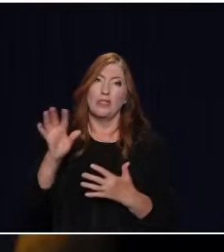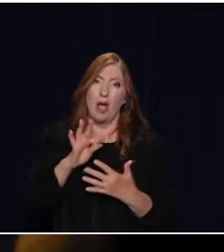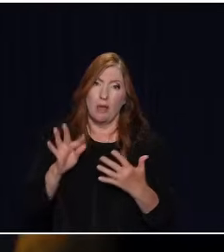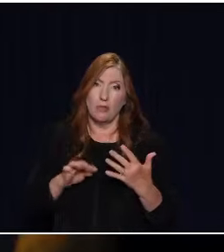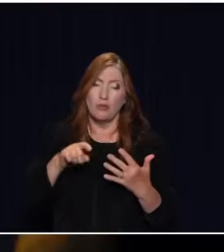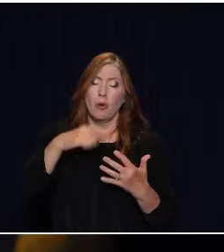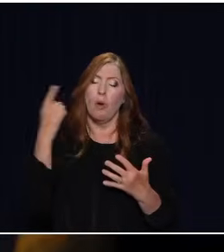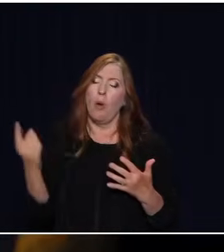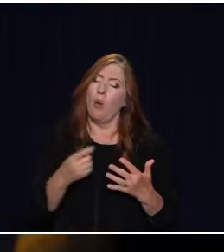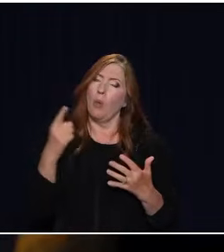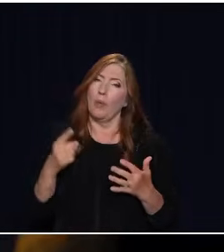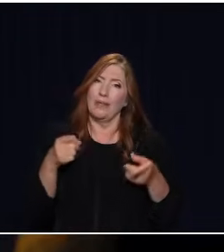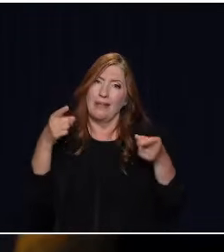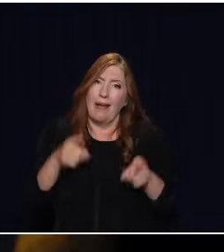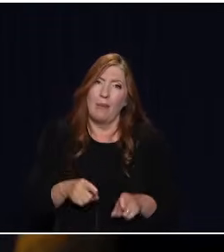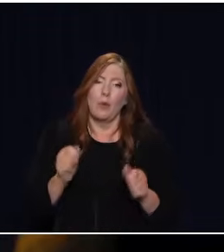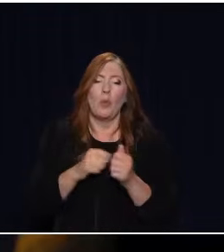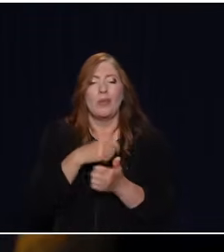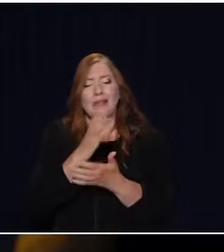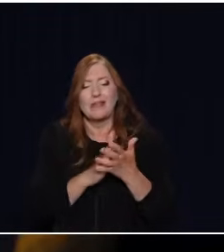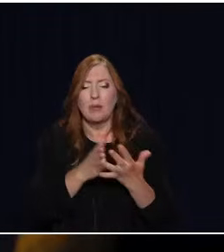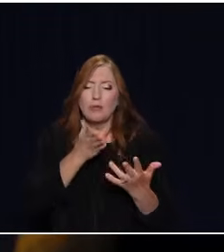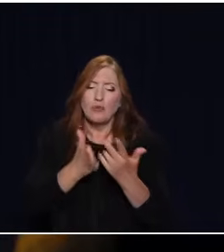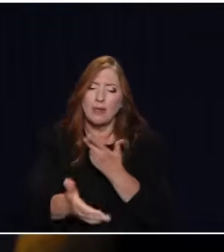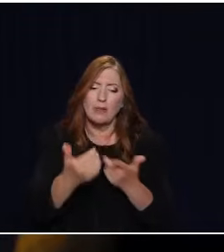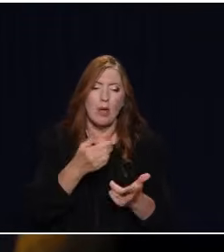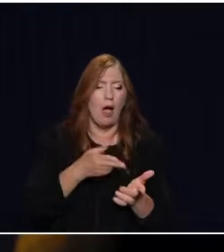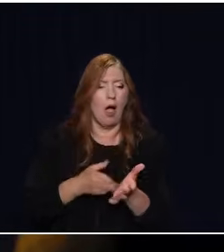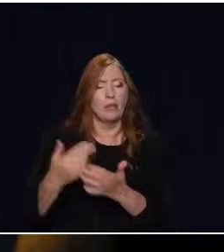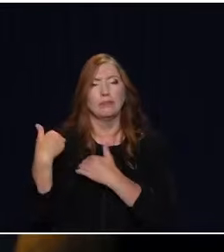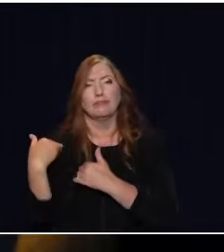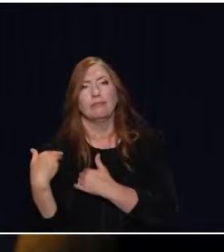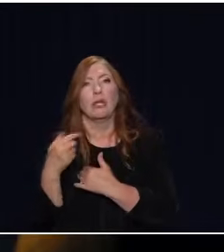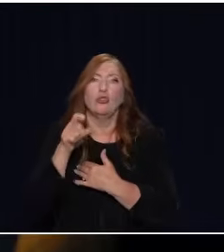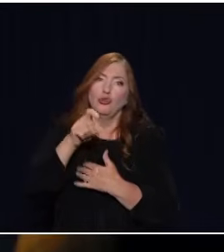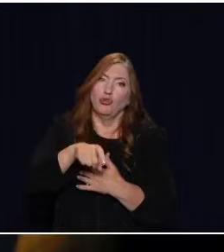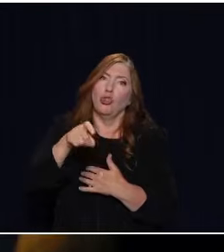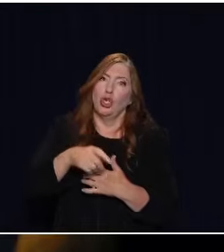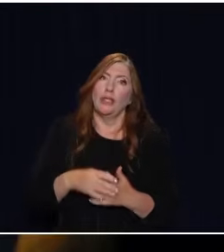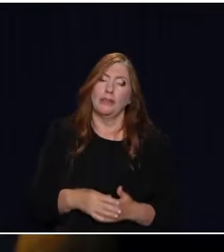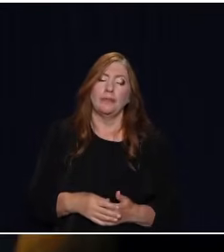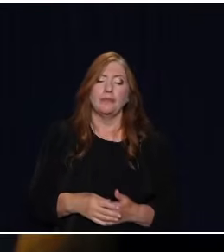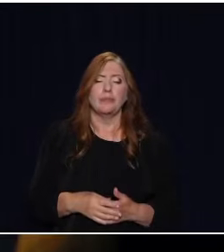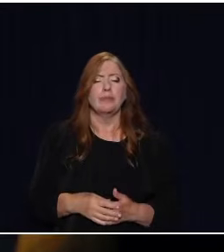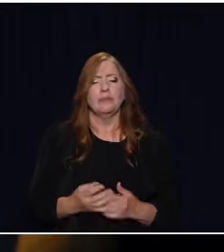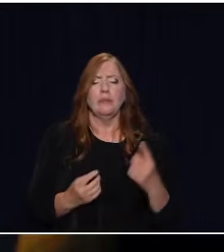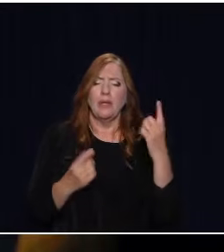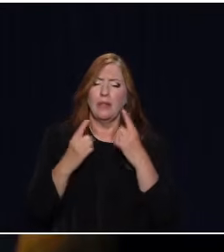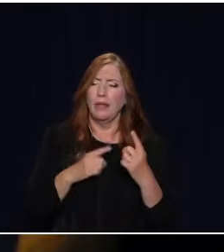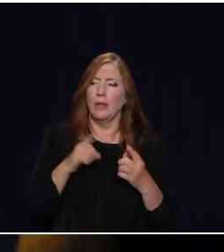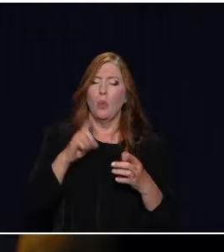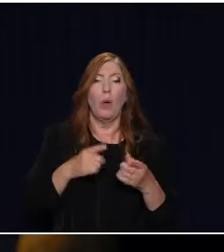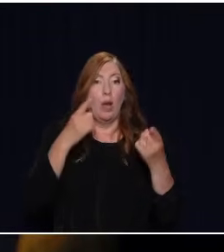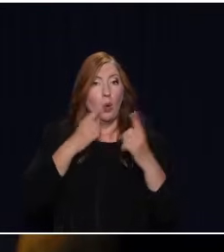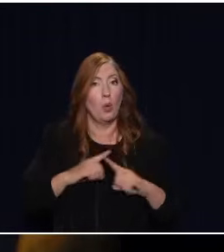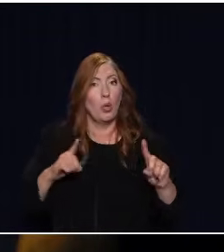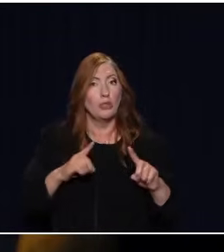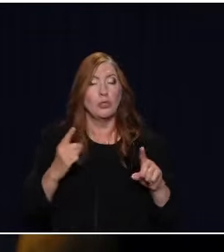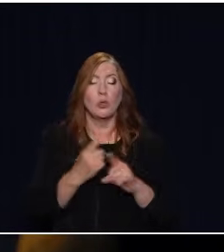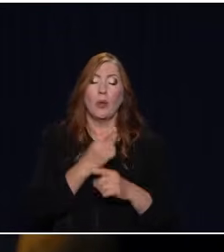AND PARENTS SHOULD HAVE OPTIONS FOR THEIR STUDENTS. THOSE OPTIONS, THOUGH, SHOULD ALWAYS COME WITH TRANSPARENCY